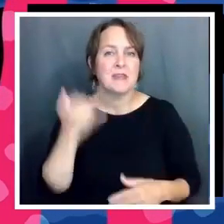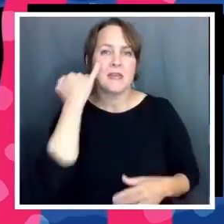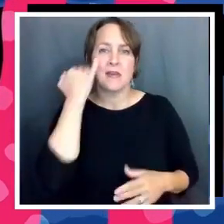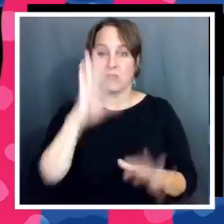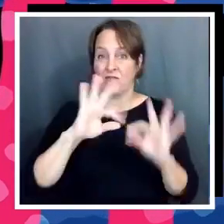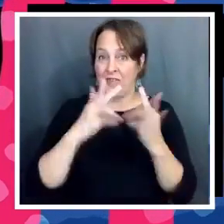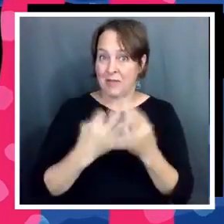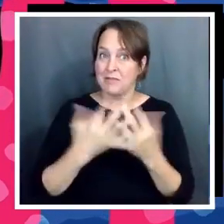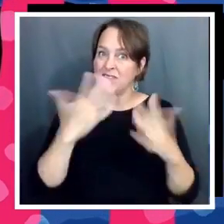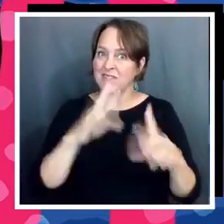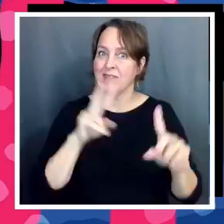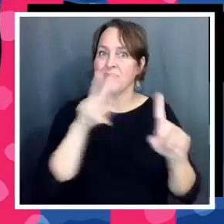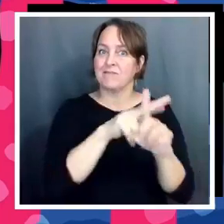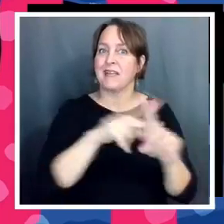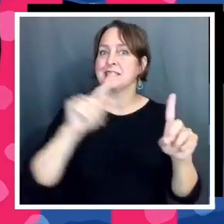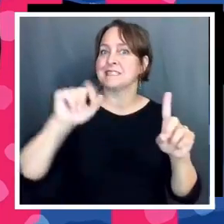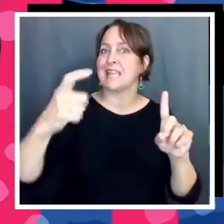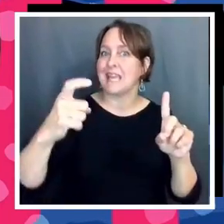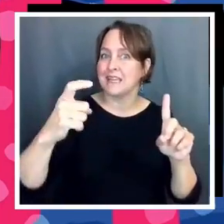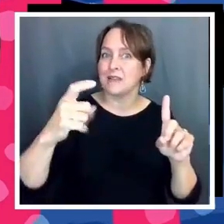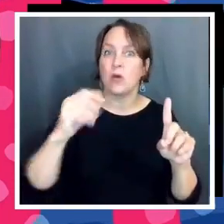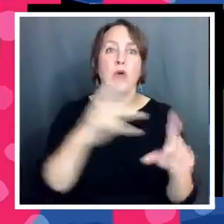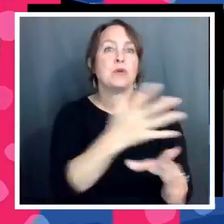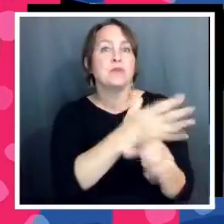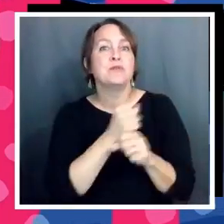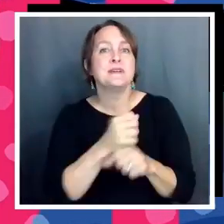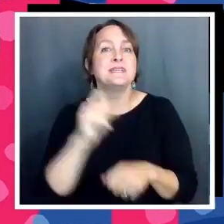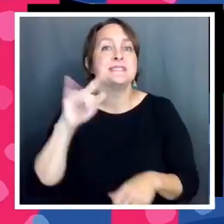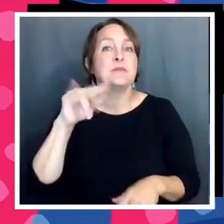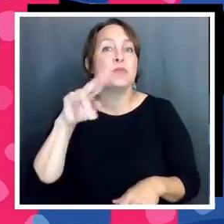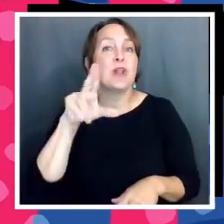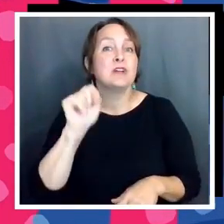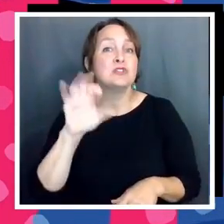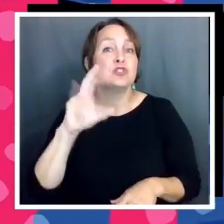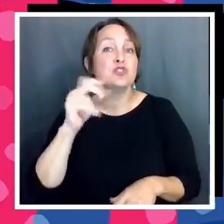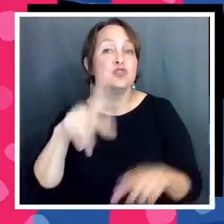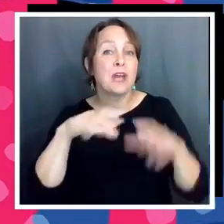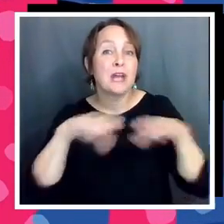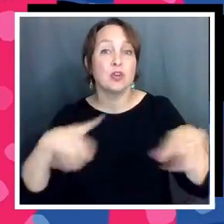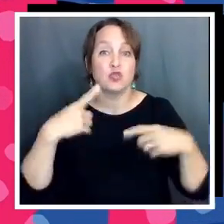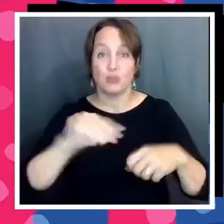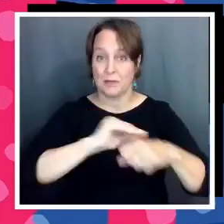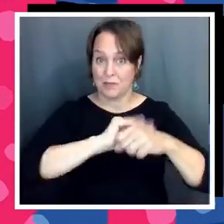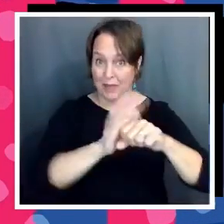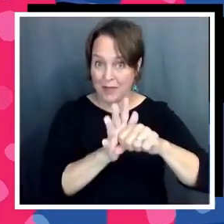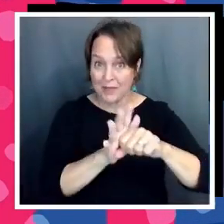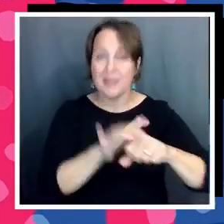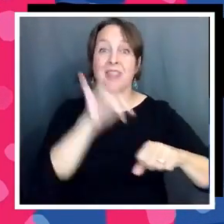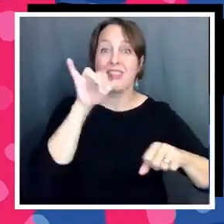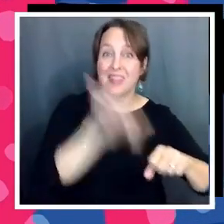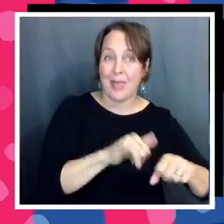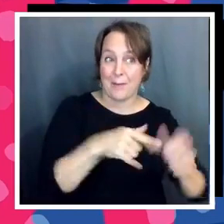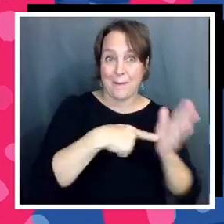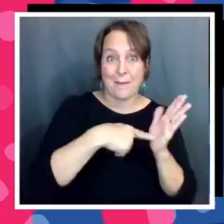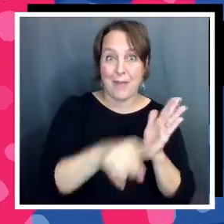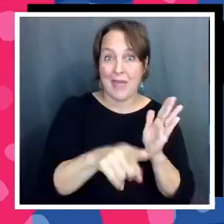THIS IS MONEY THAT PARENTS CAN